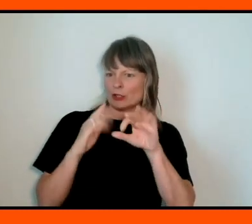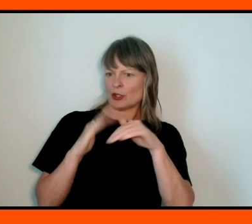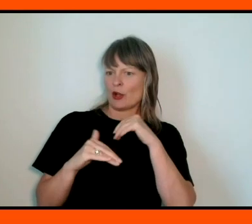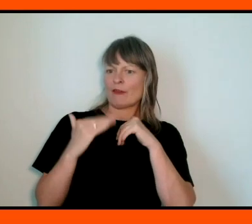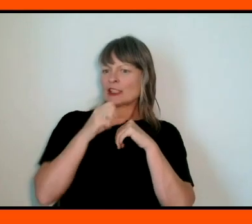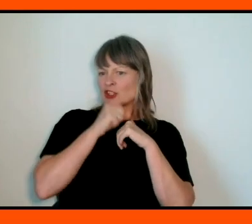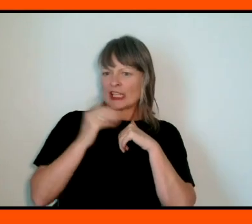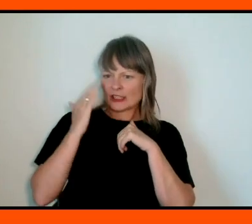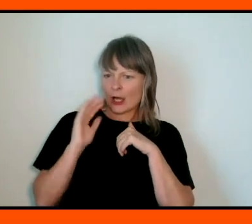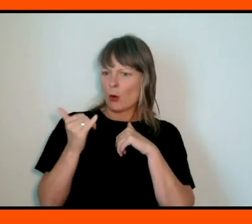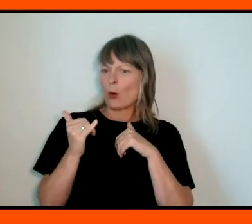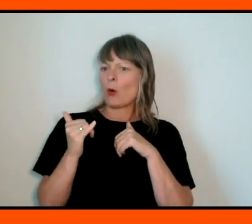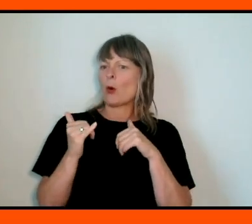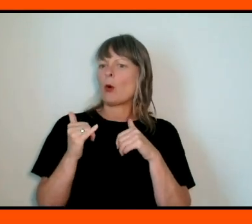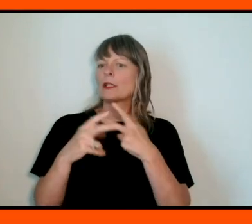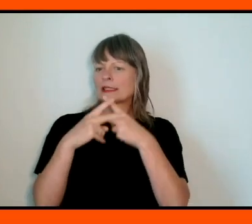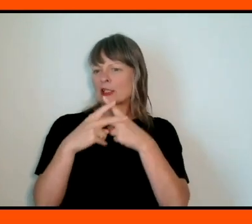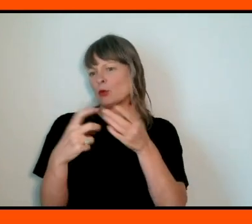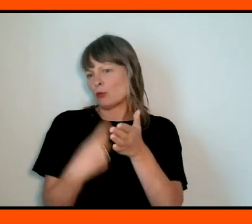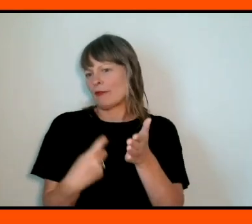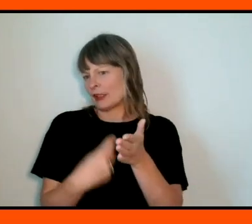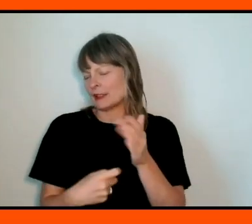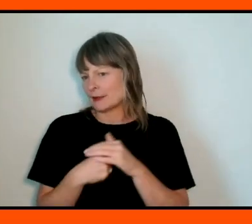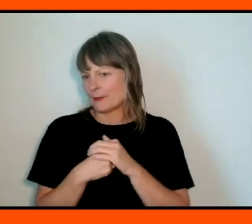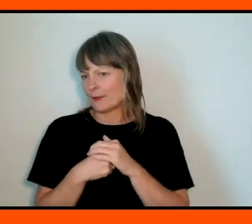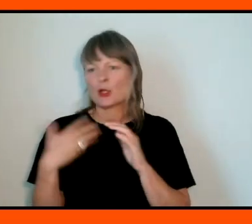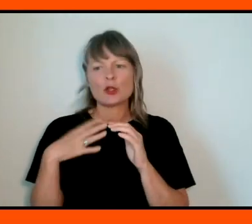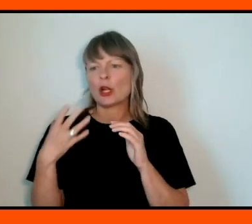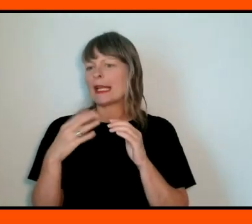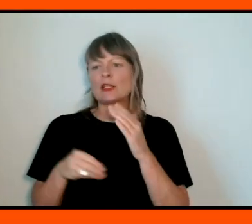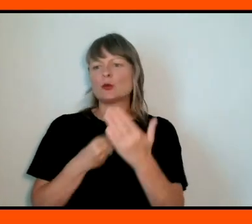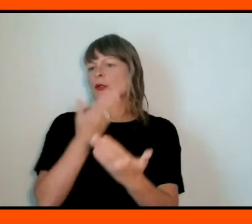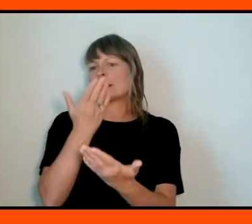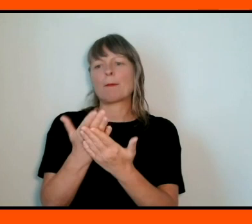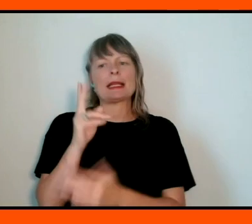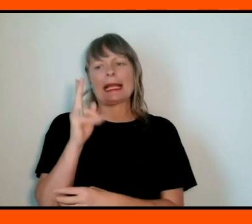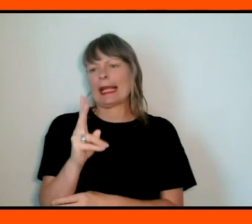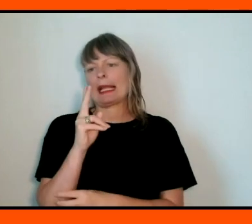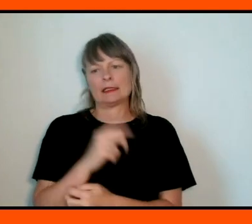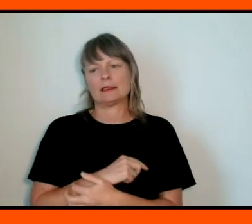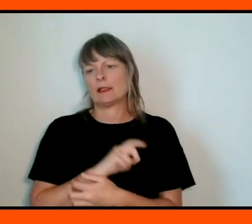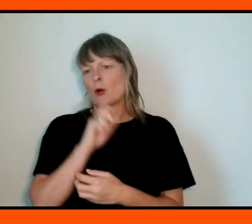you don’t need to put another submission in for this process and we’re automatically going to be considering it.